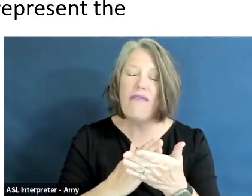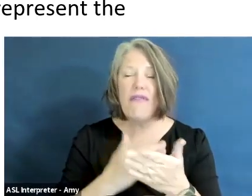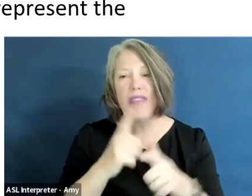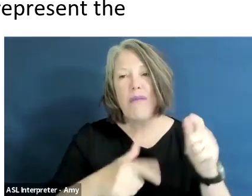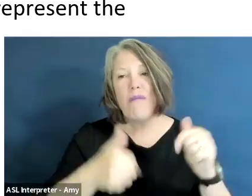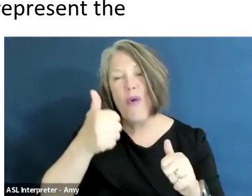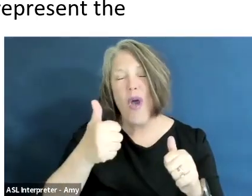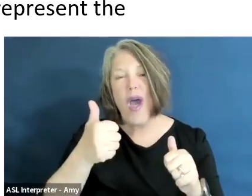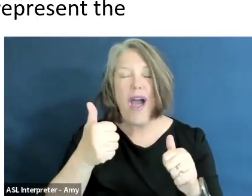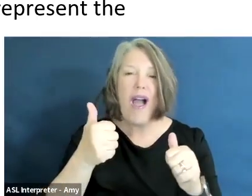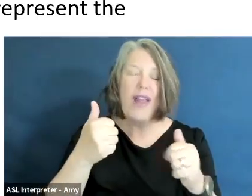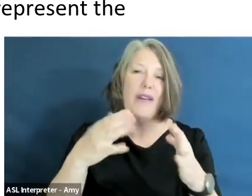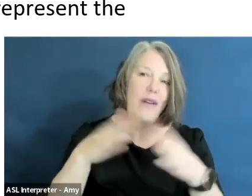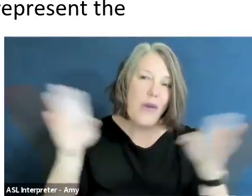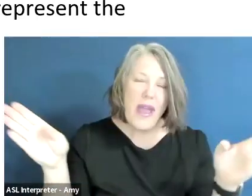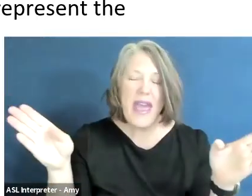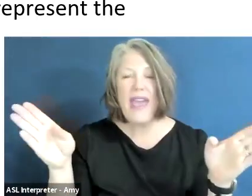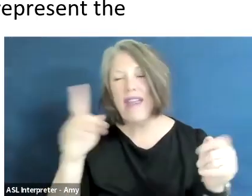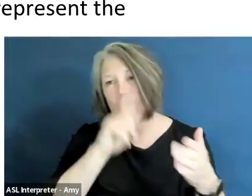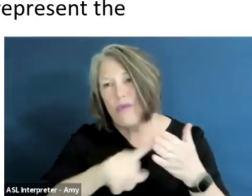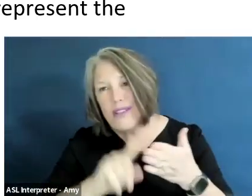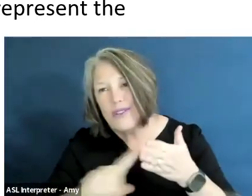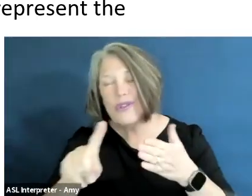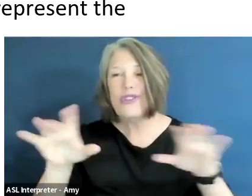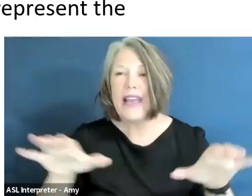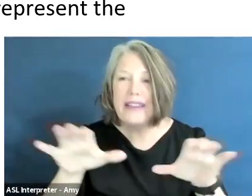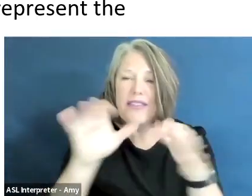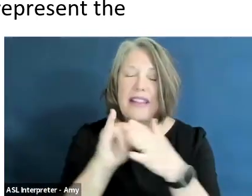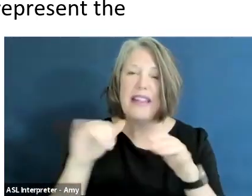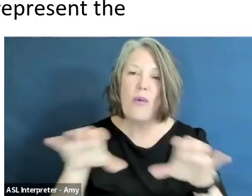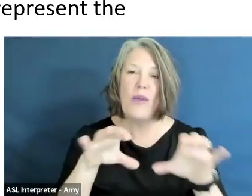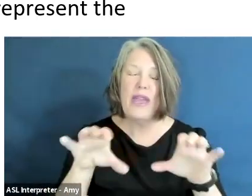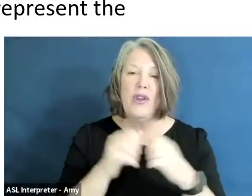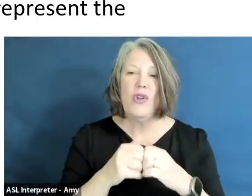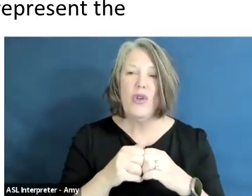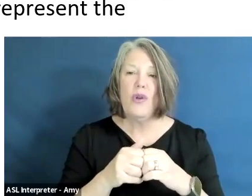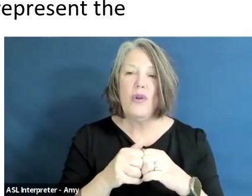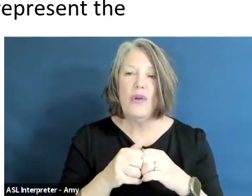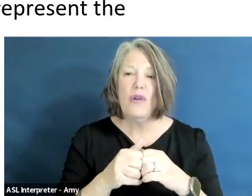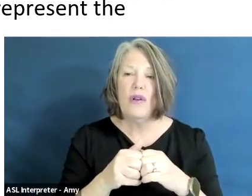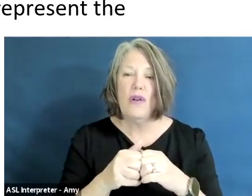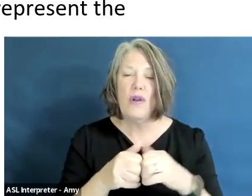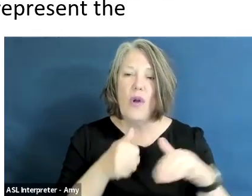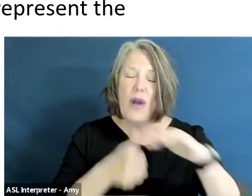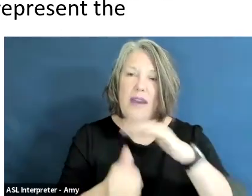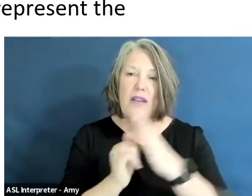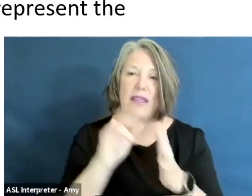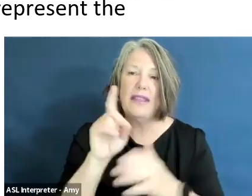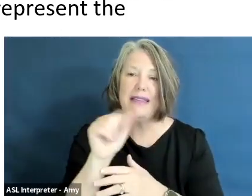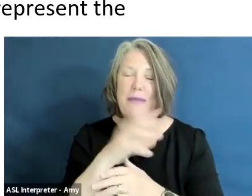research and activities that we do under this rubric of disability and pregnancy,